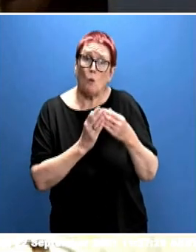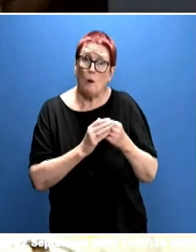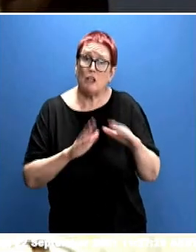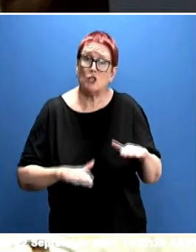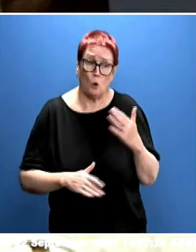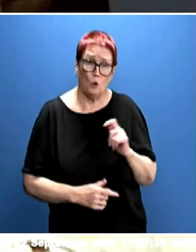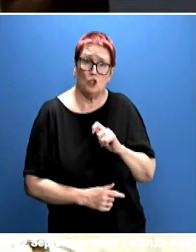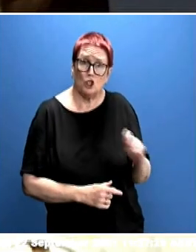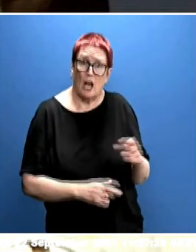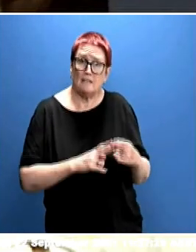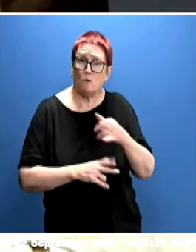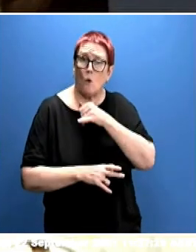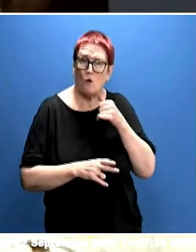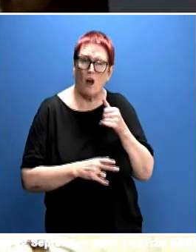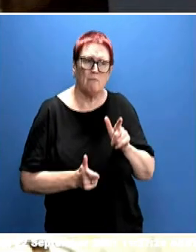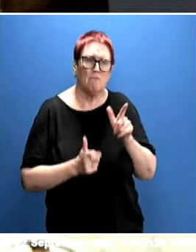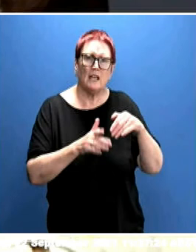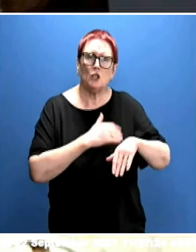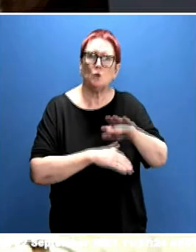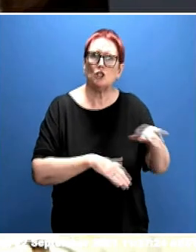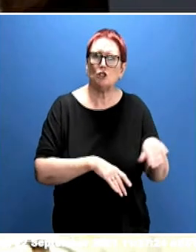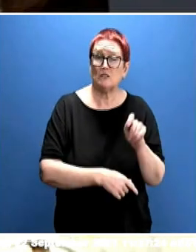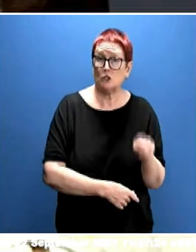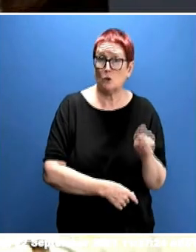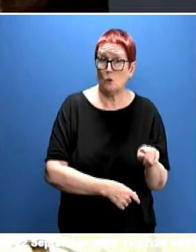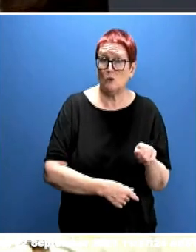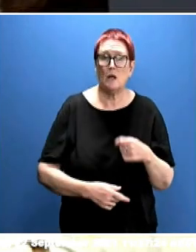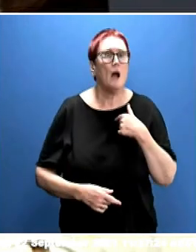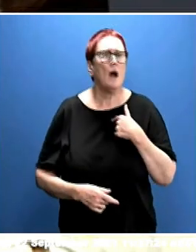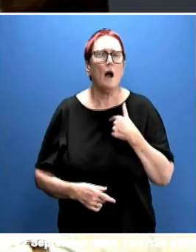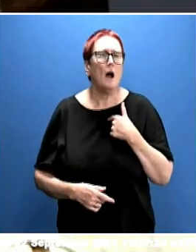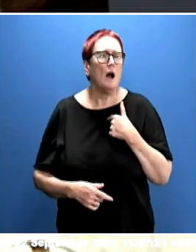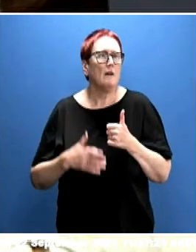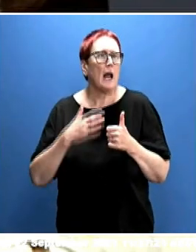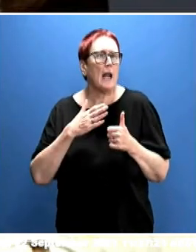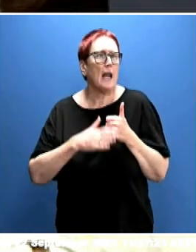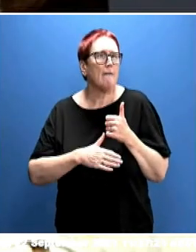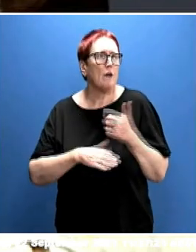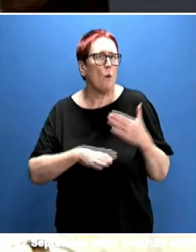criminal offences in children's courts, I haven't acted for a child who's been